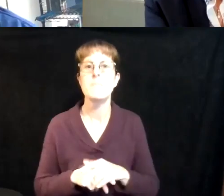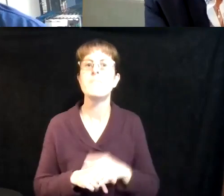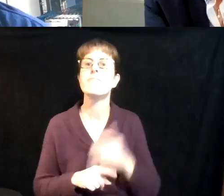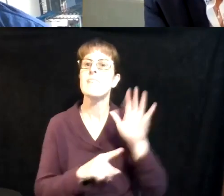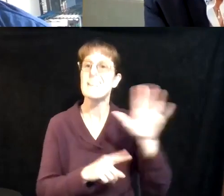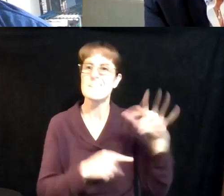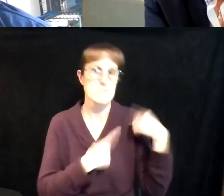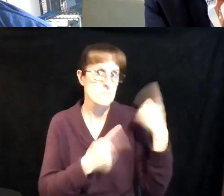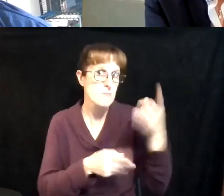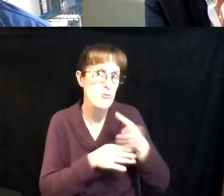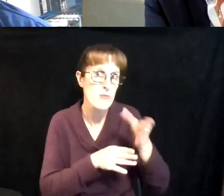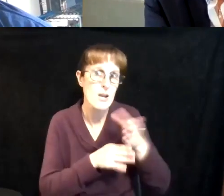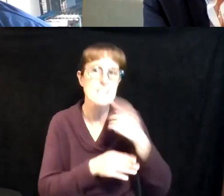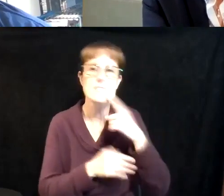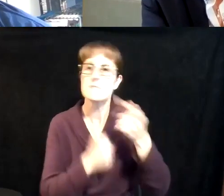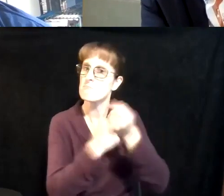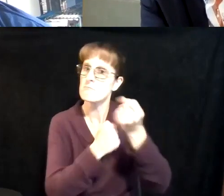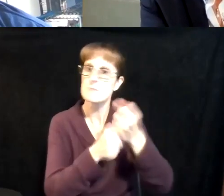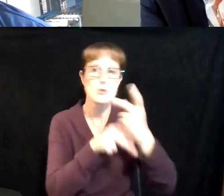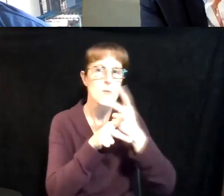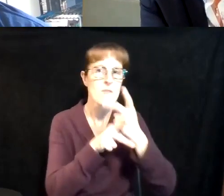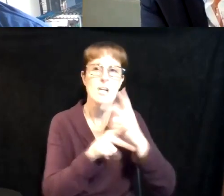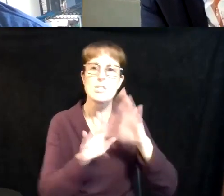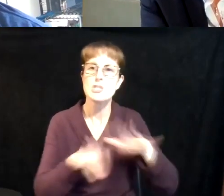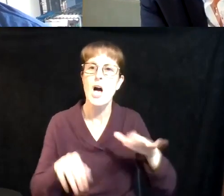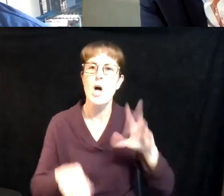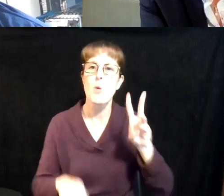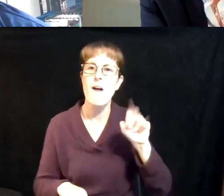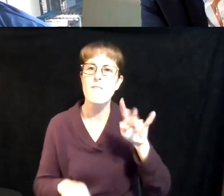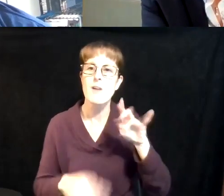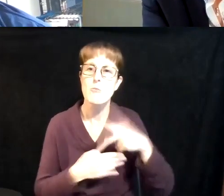the child welfare program of the Michigan State Department of Social Welfare.